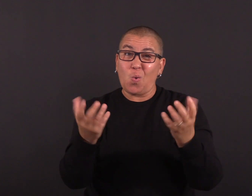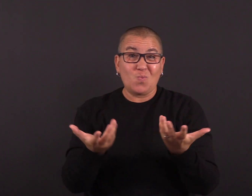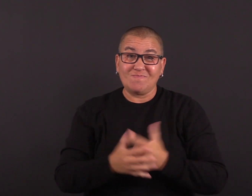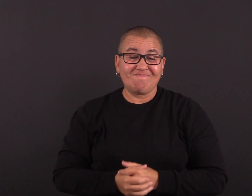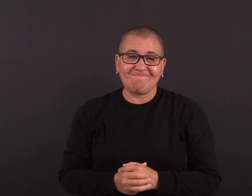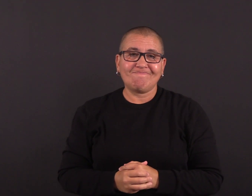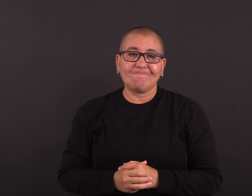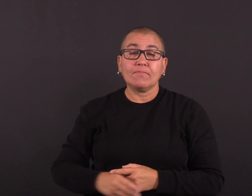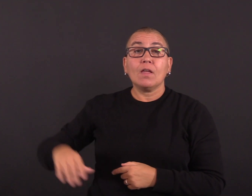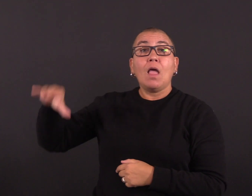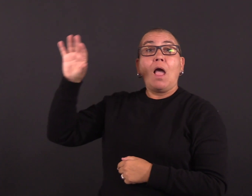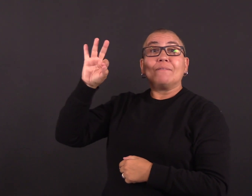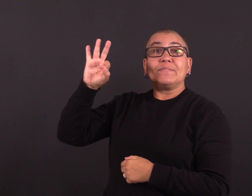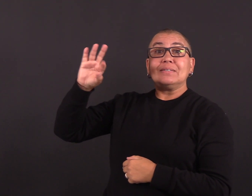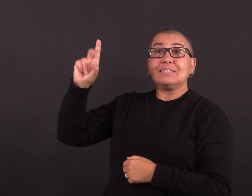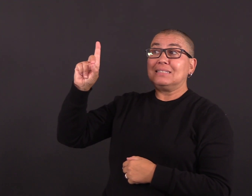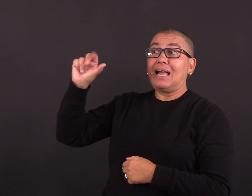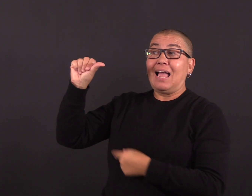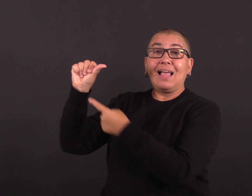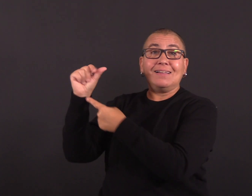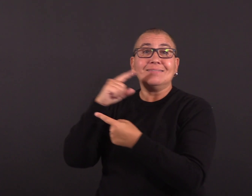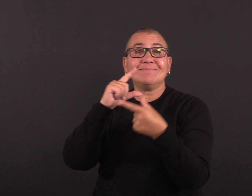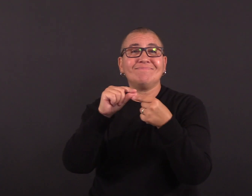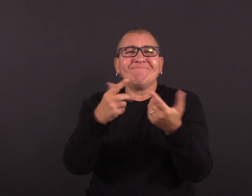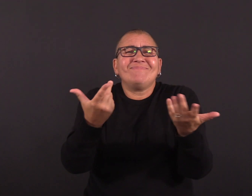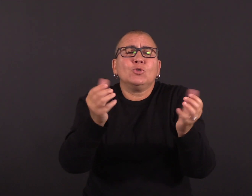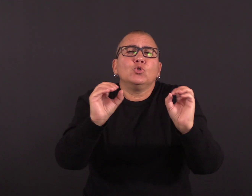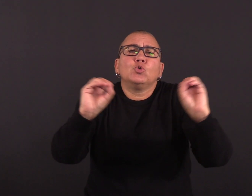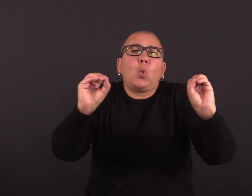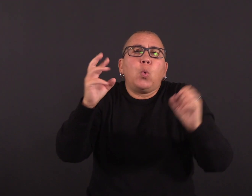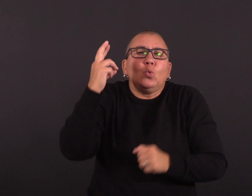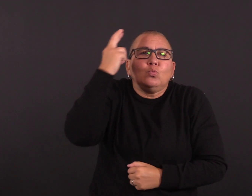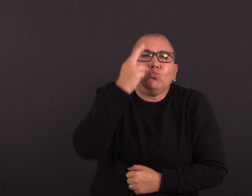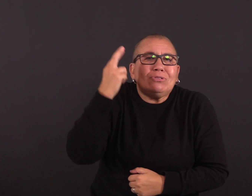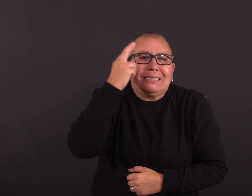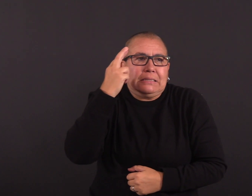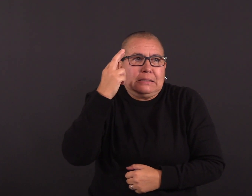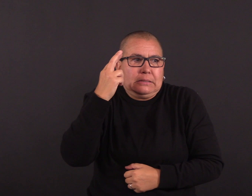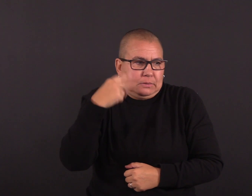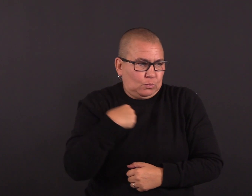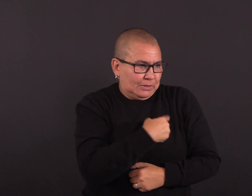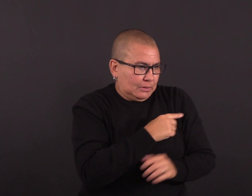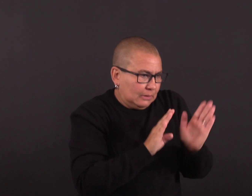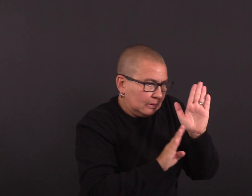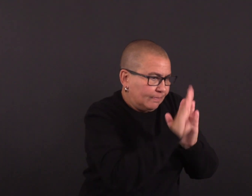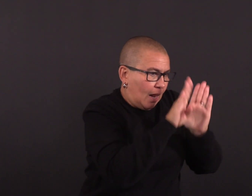"But physically, biologically, is there something we can do? Is there a magic bullet we can shoot at